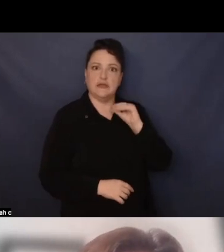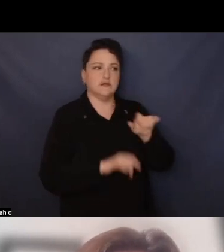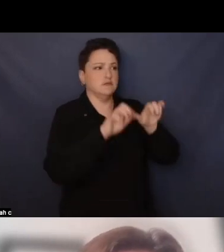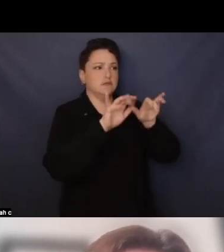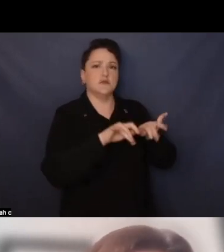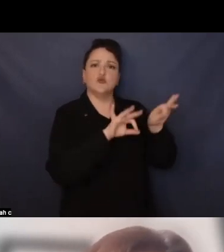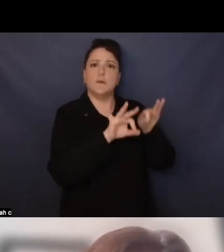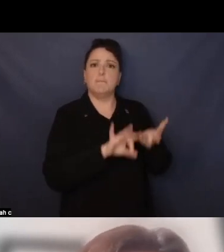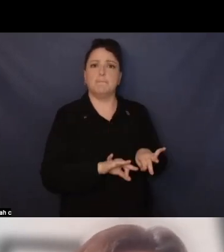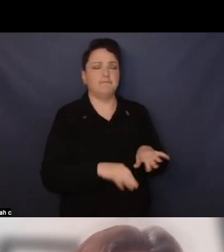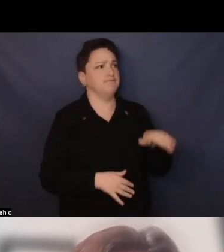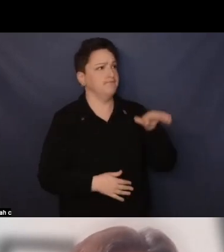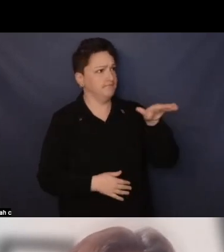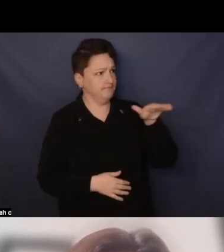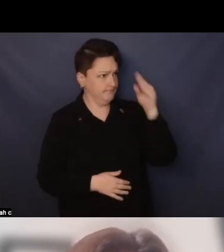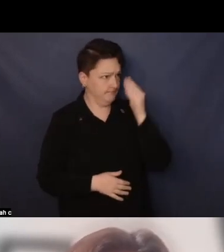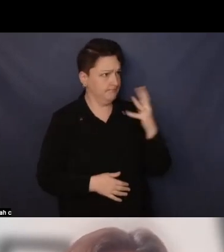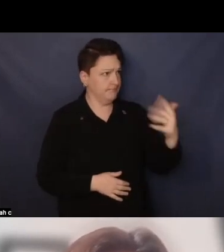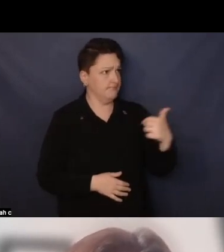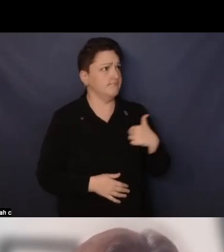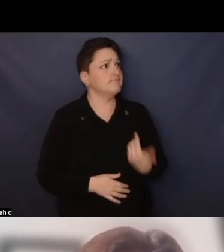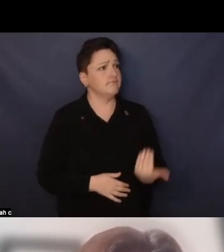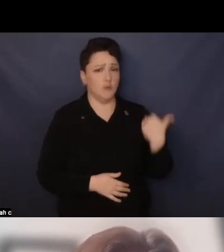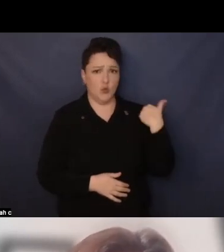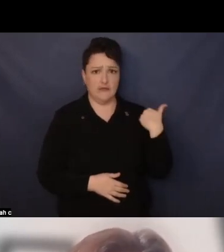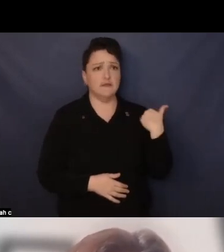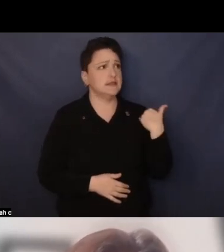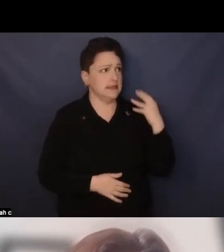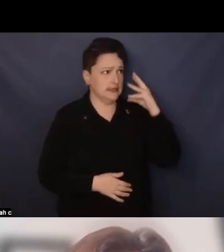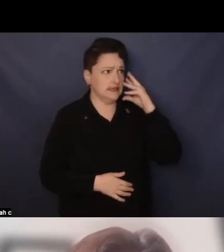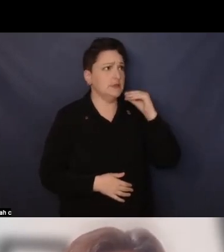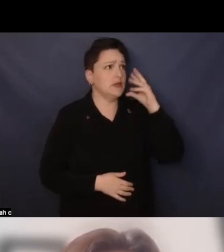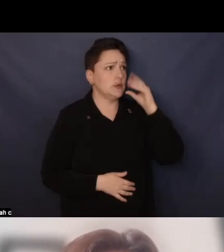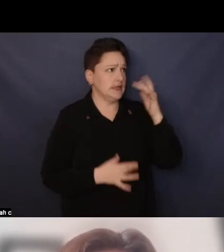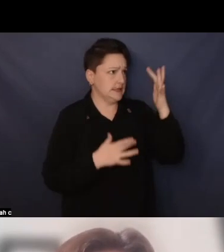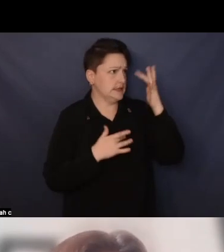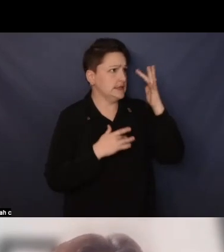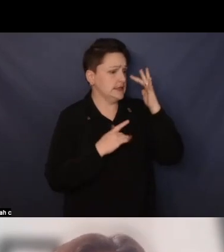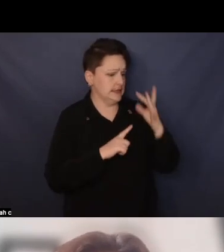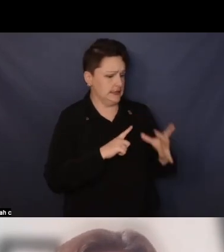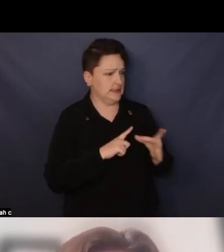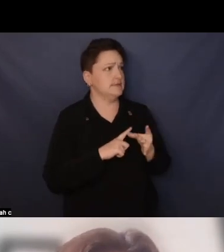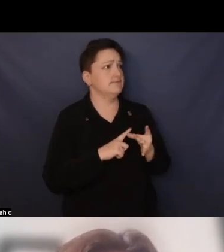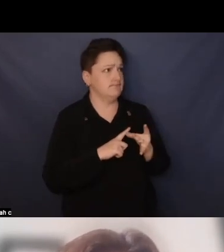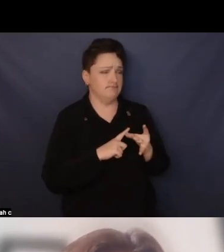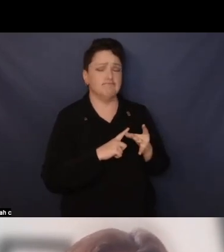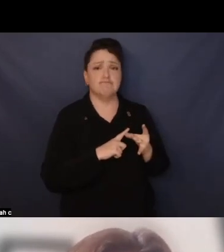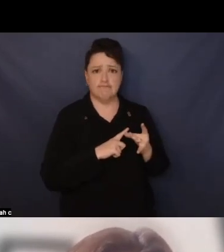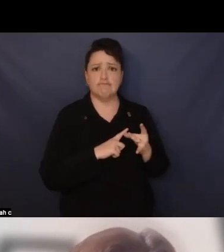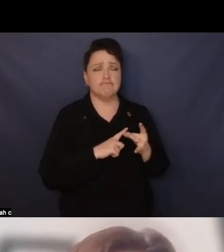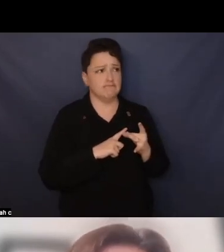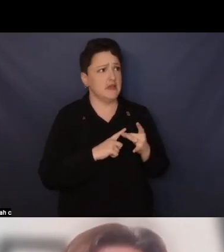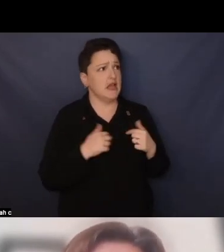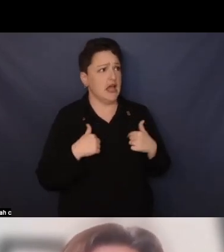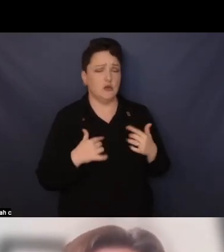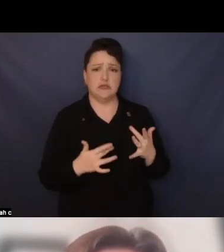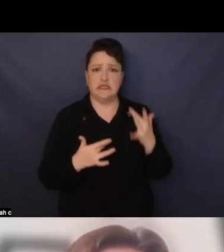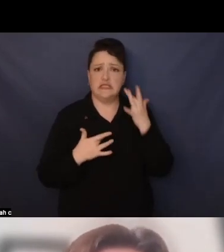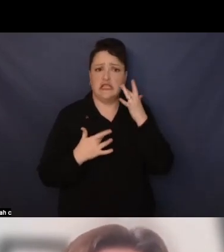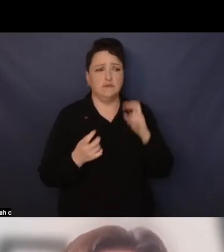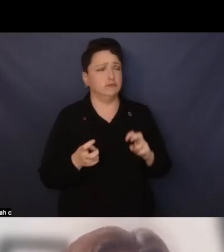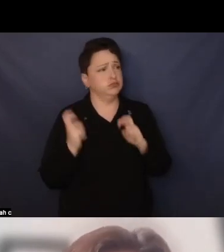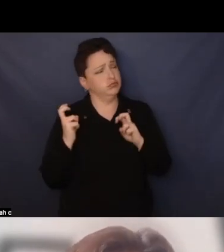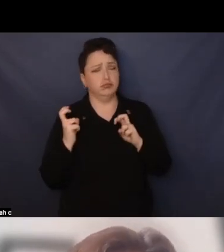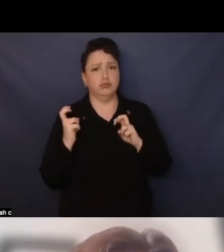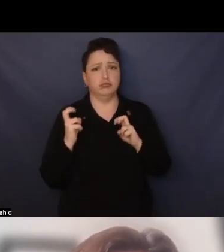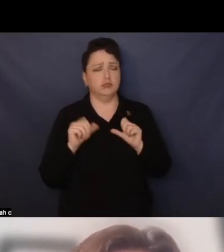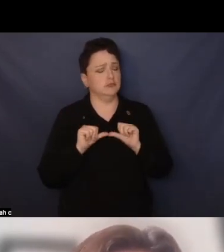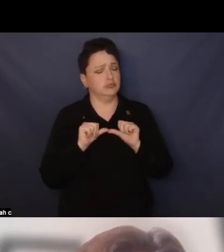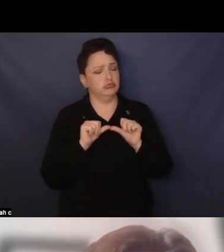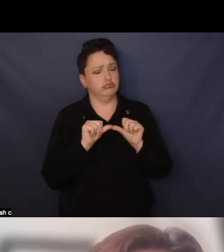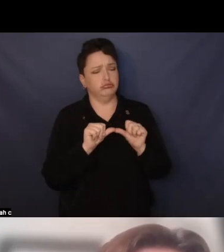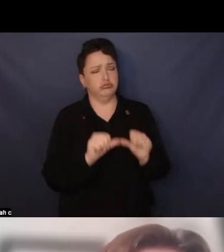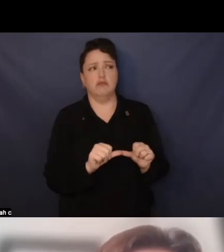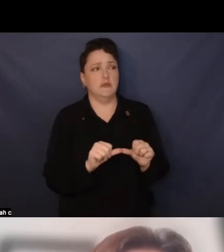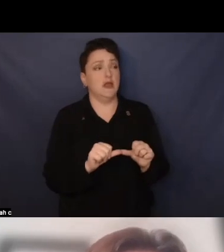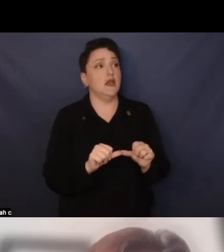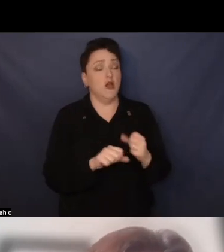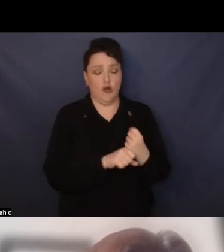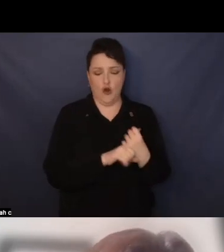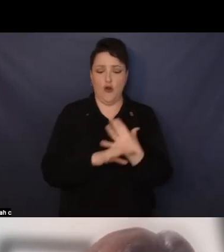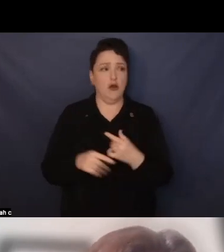I previously had COVID-19 or some other infectious illness. That would make it more persuasive.